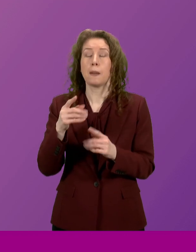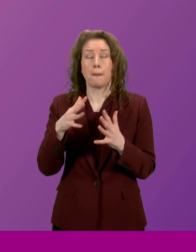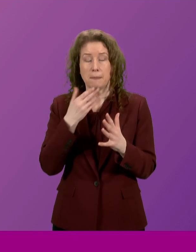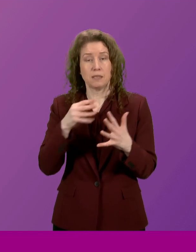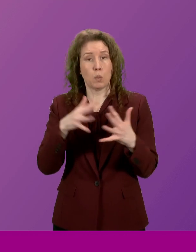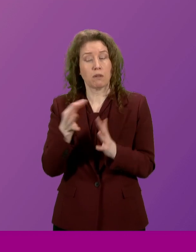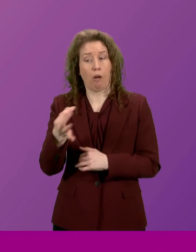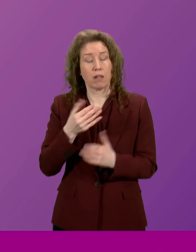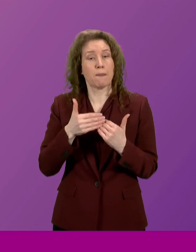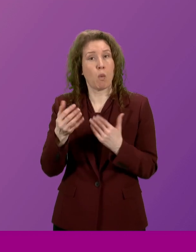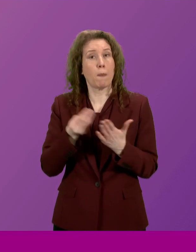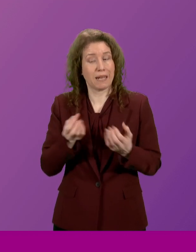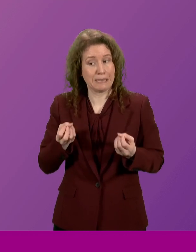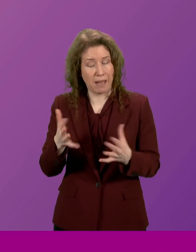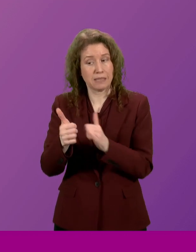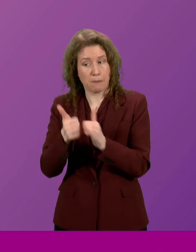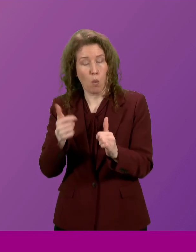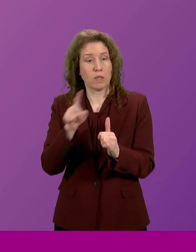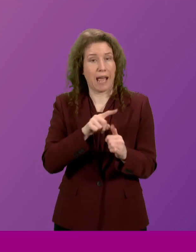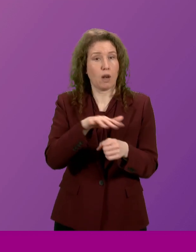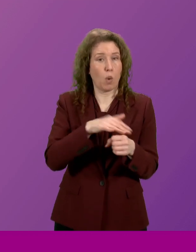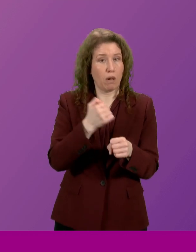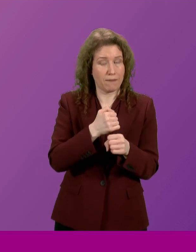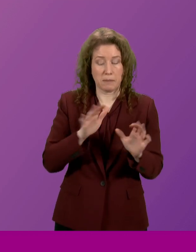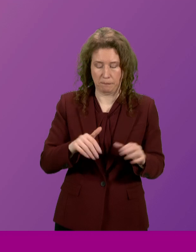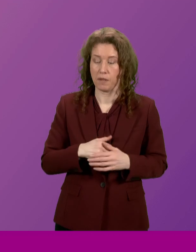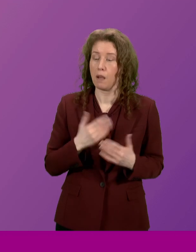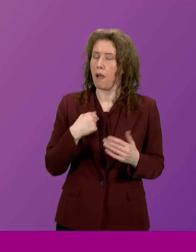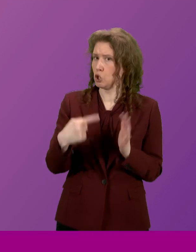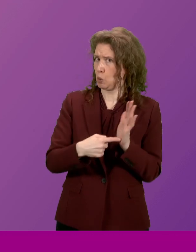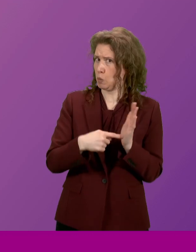local government. The Government is putting a budget before Parliament on Tuesday. Mr Whittle